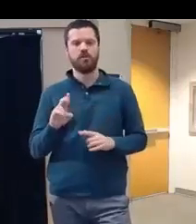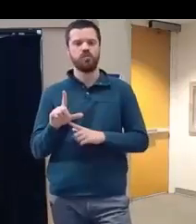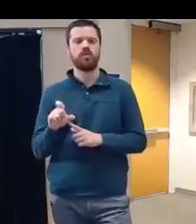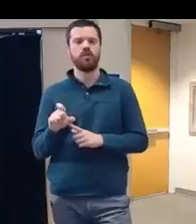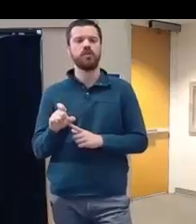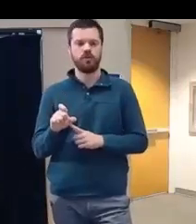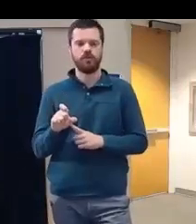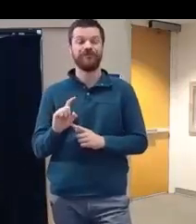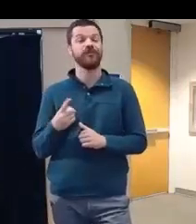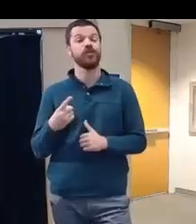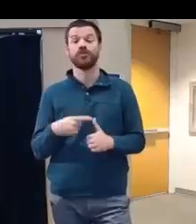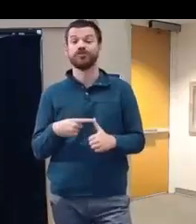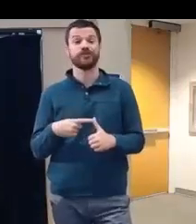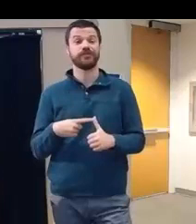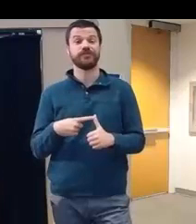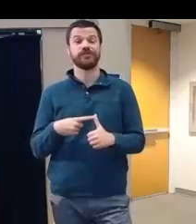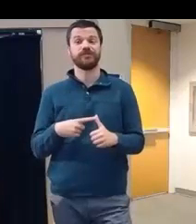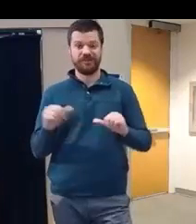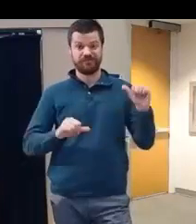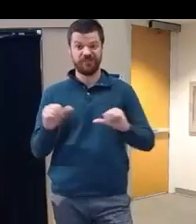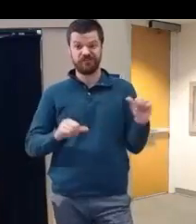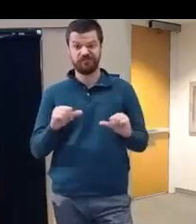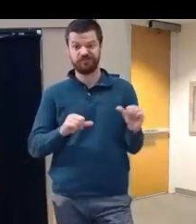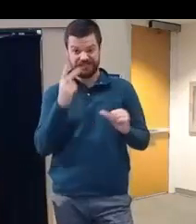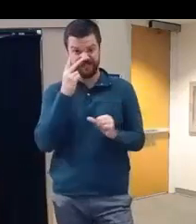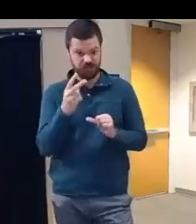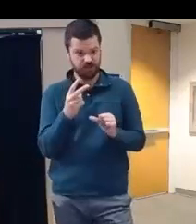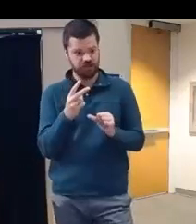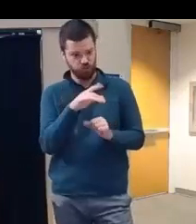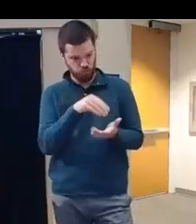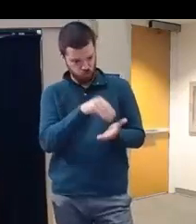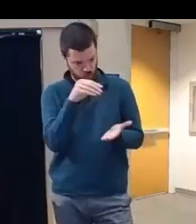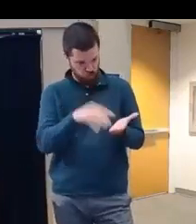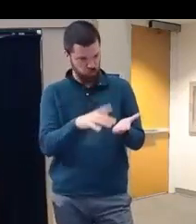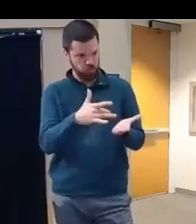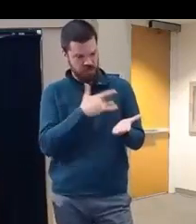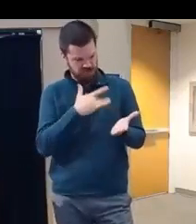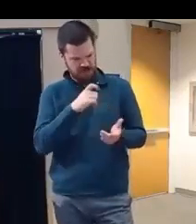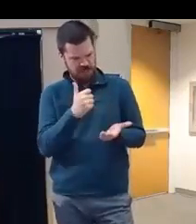um um do an assessment to see what students felt that they wanted more help with in terms